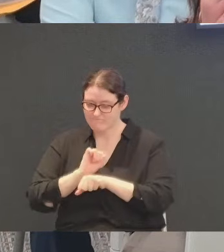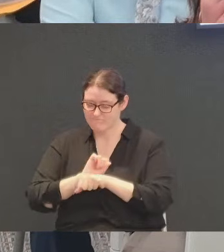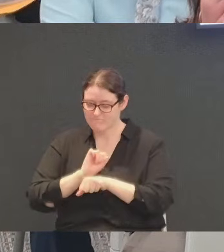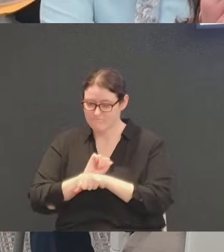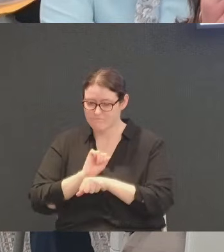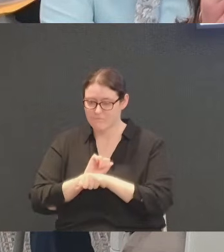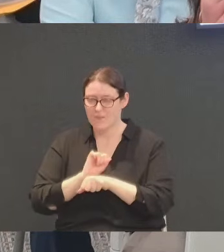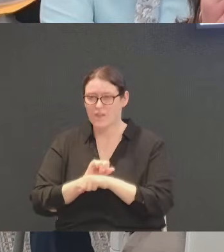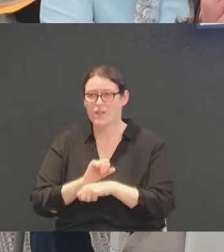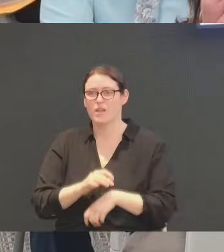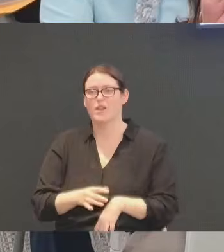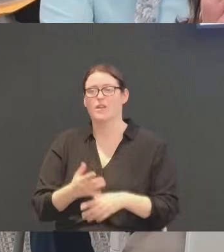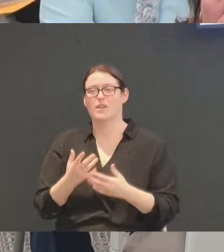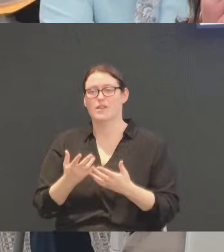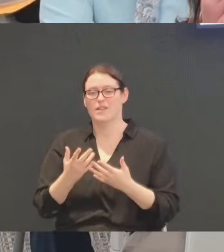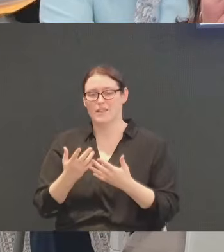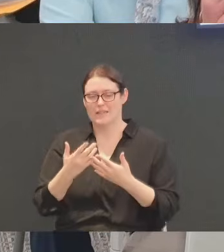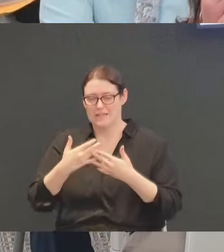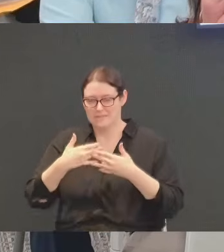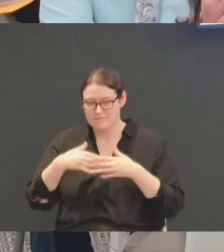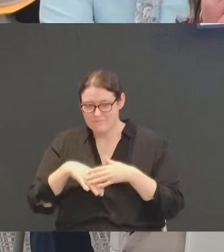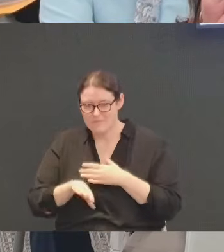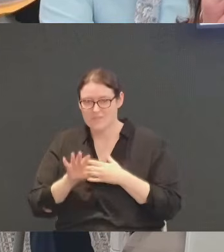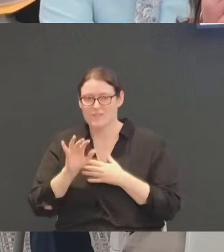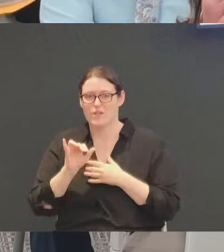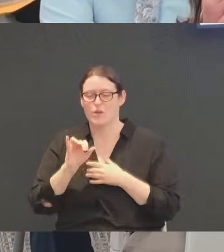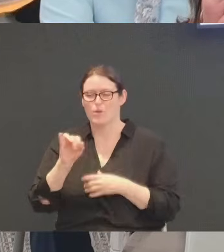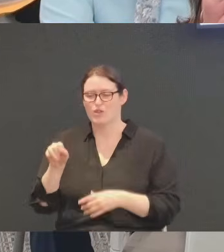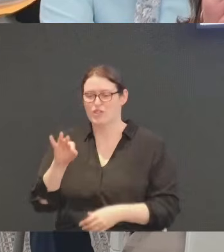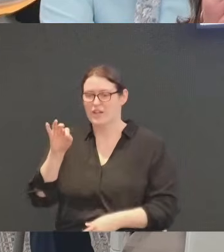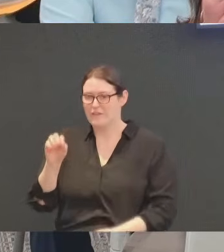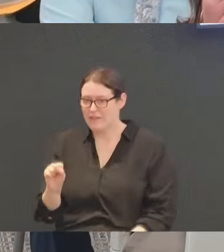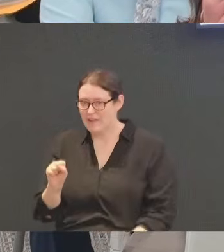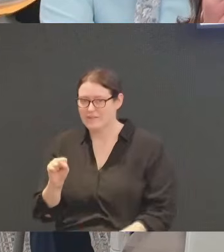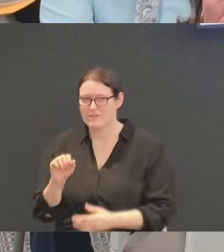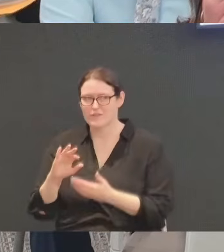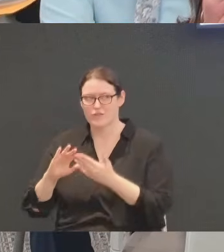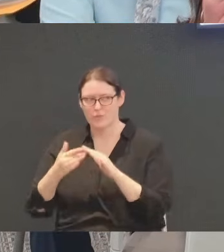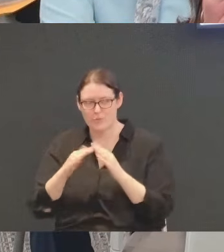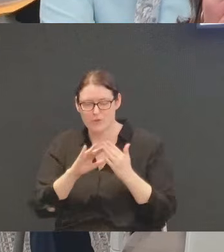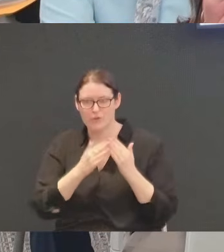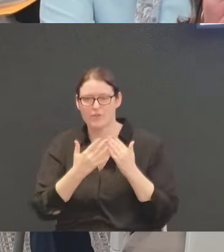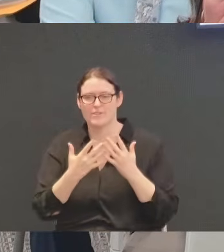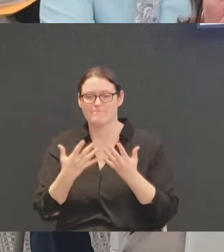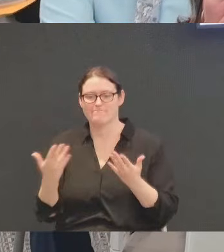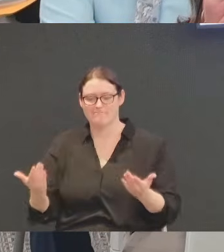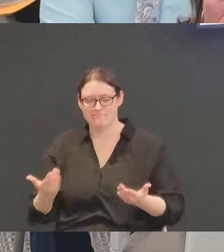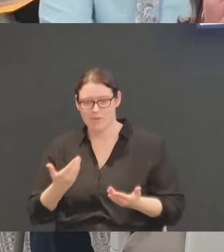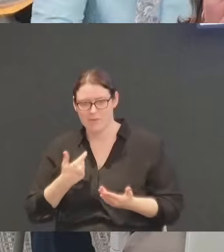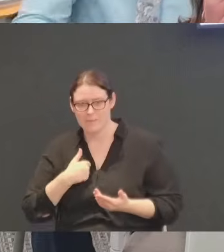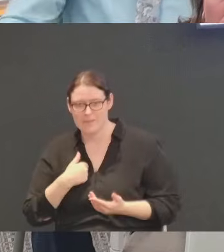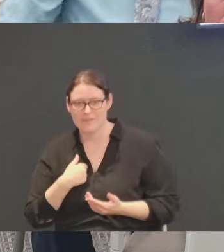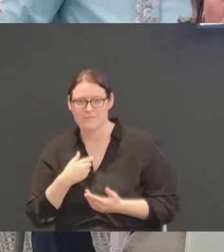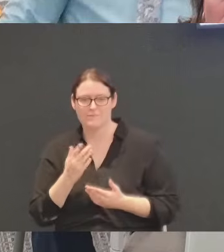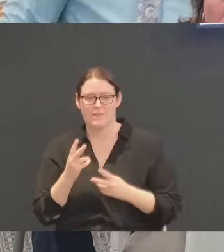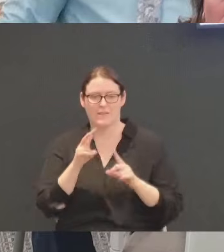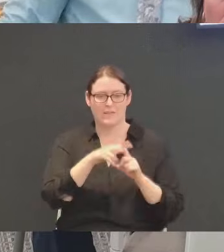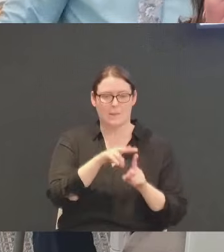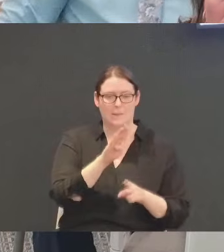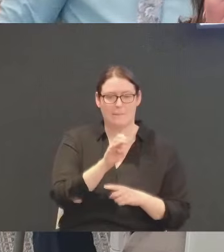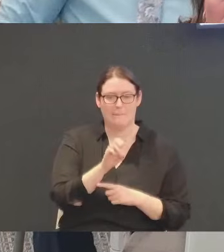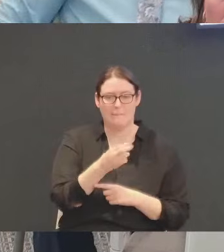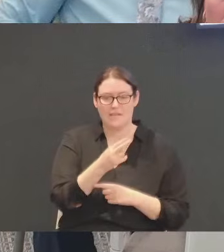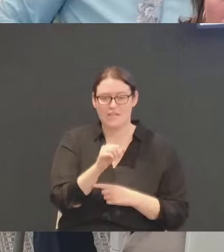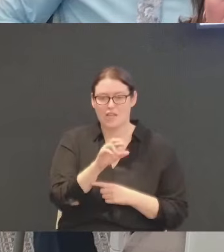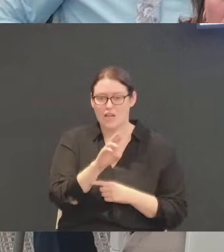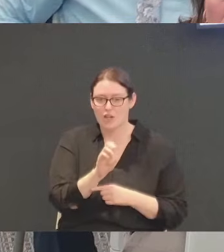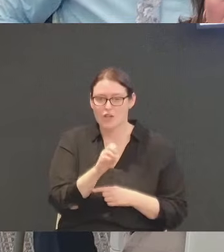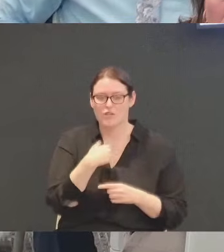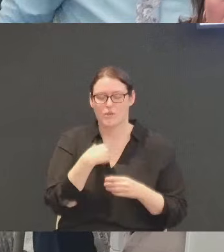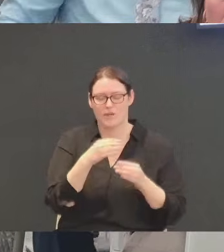I came into the JFS community and they assigned me to Beach Acres to do my parenting class,